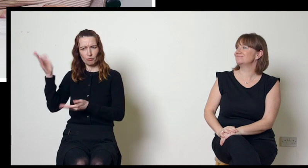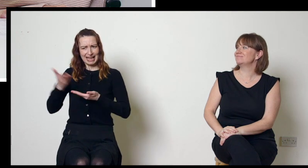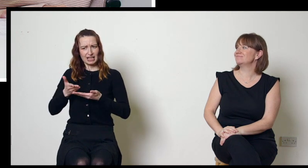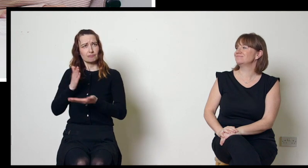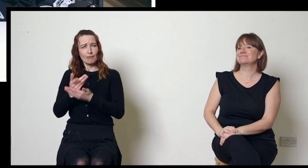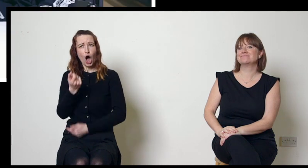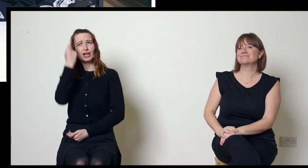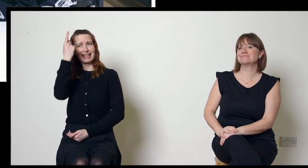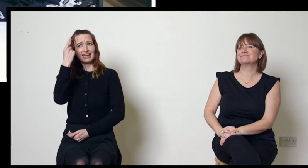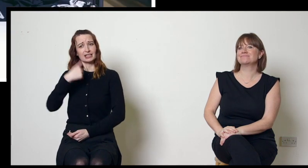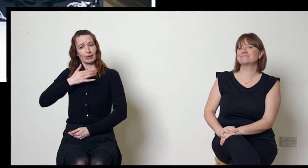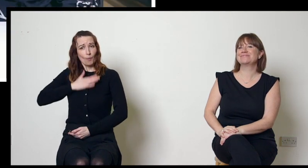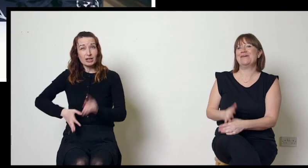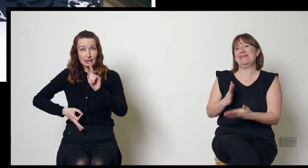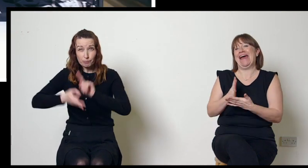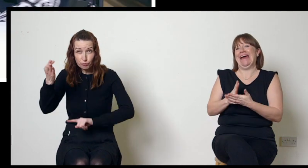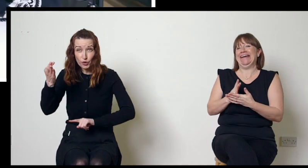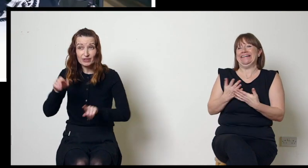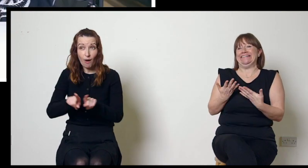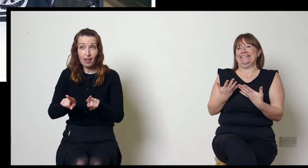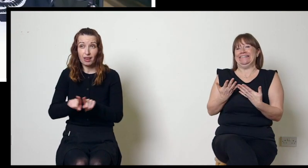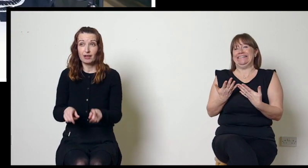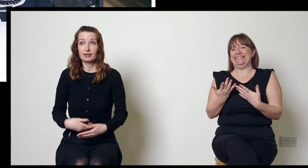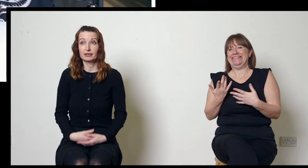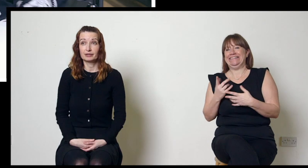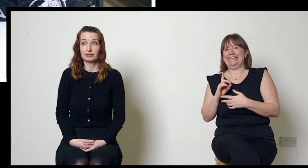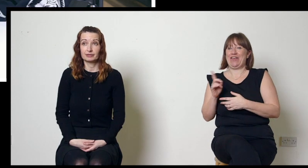So go on tell us a bit. But yeah so thankfully work has paid for me to learn